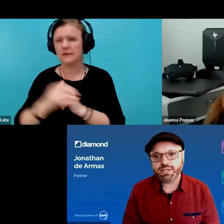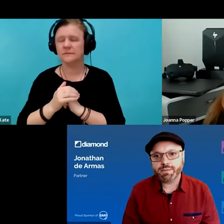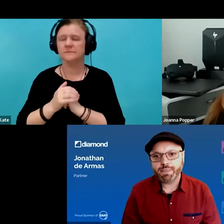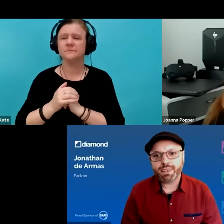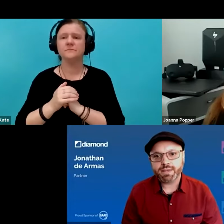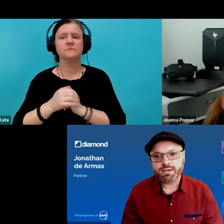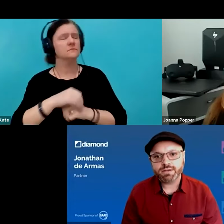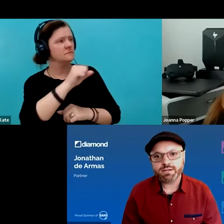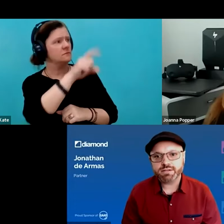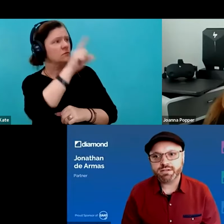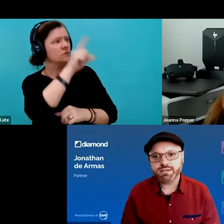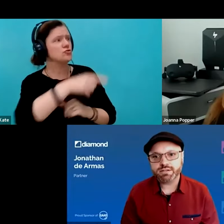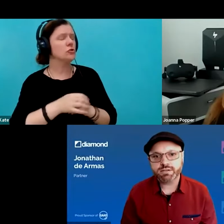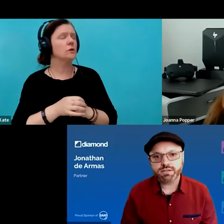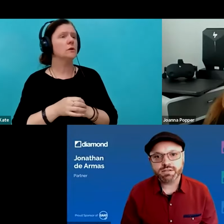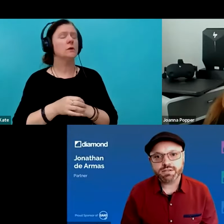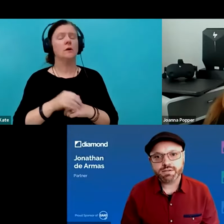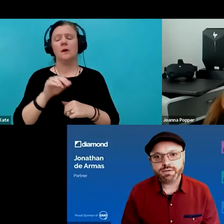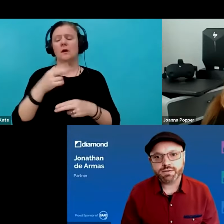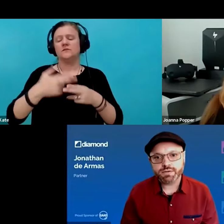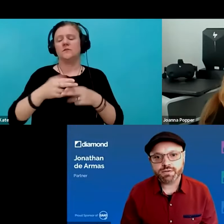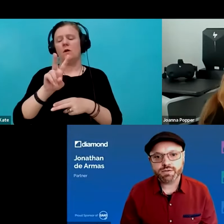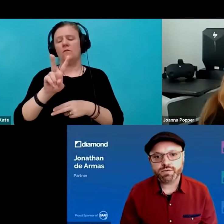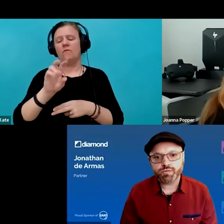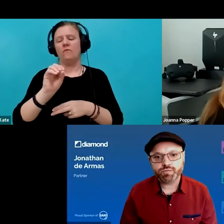Christina Heller: Yeah so so volumetric video or volumetric capture